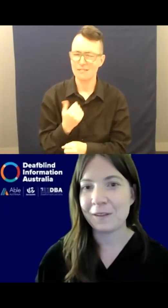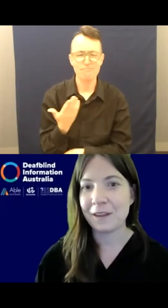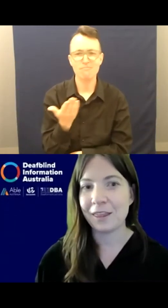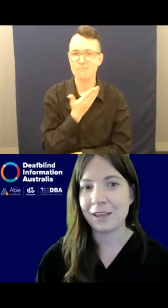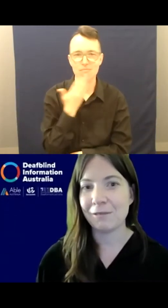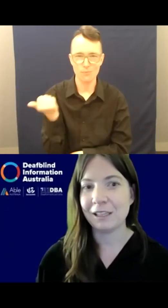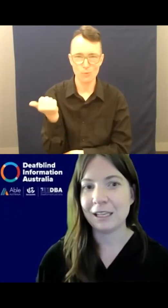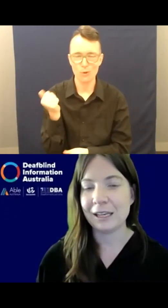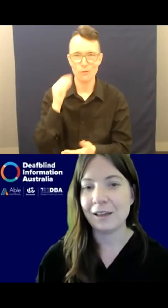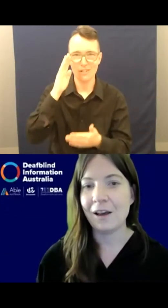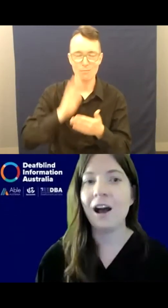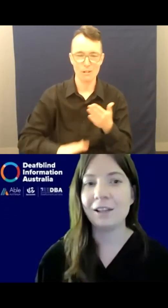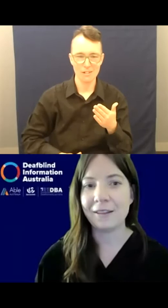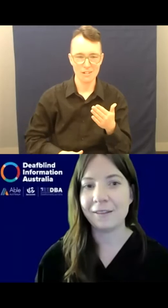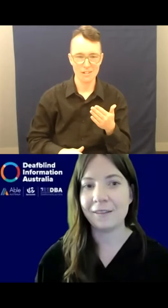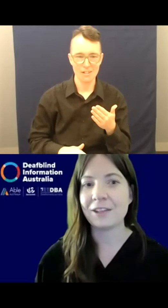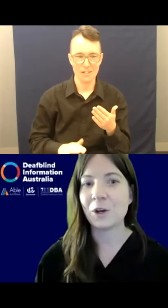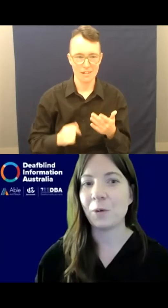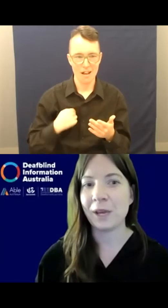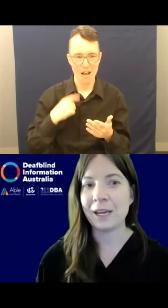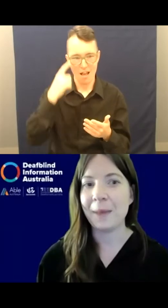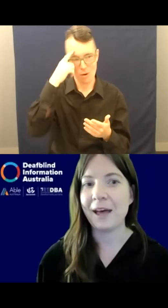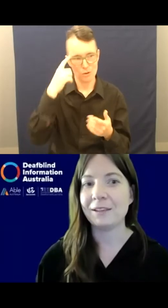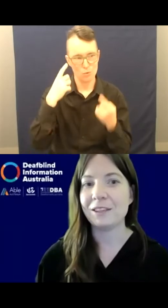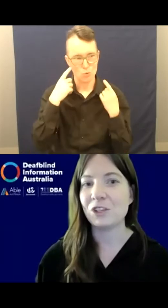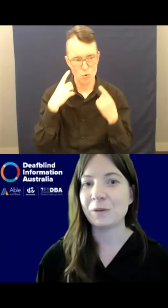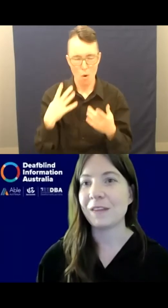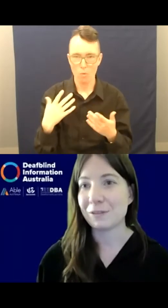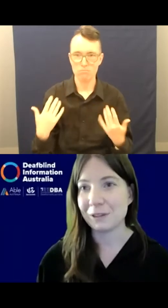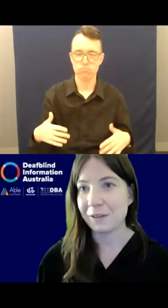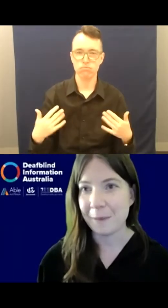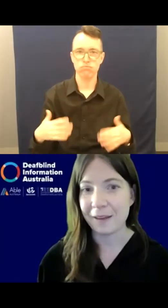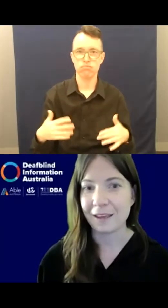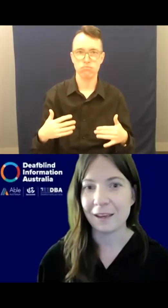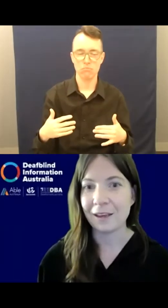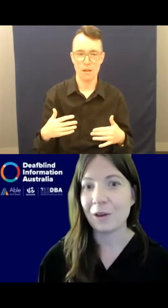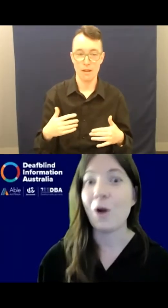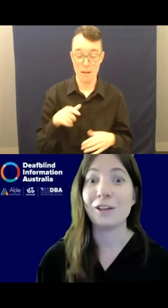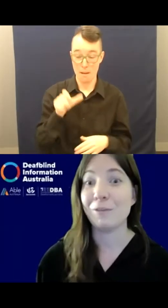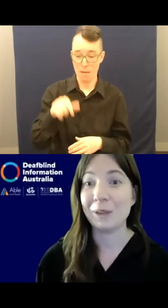I think really highlights that dot point about the dual sensory loss masking cognitive ability.